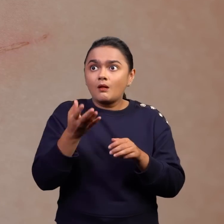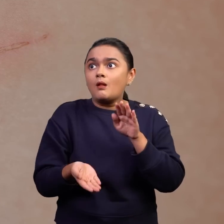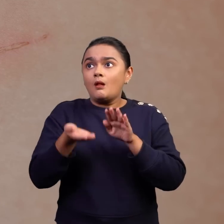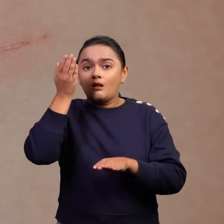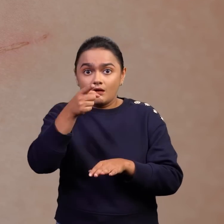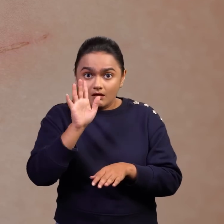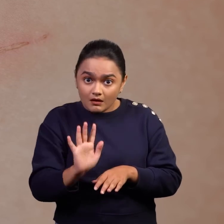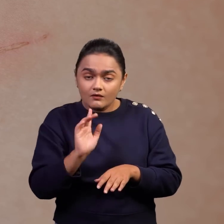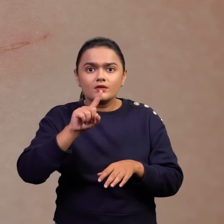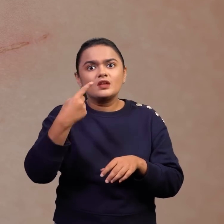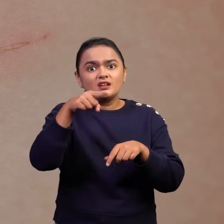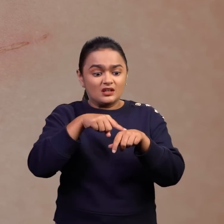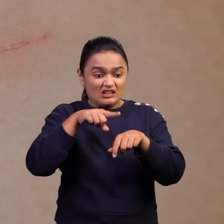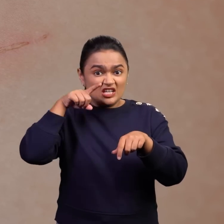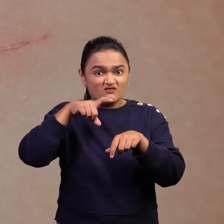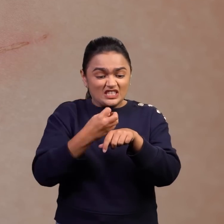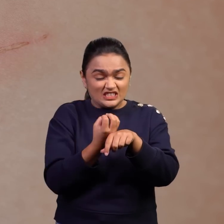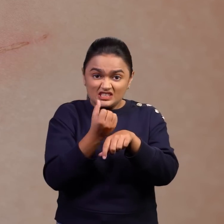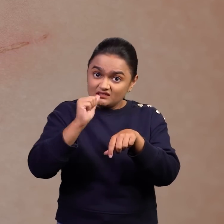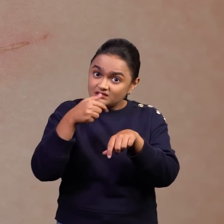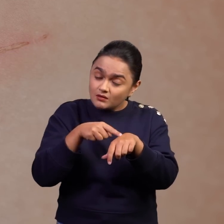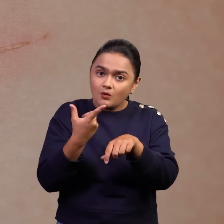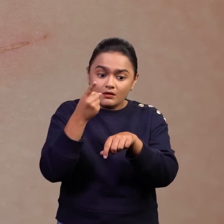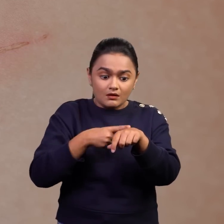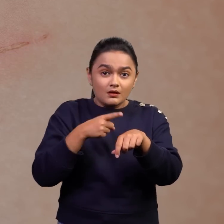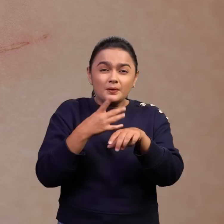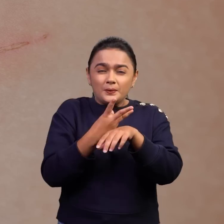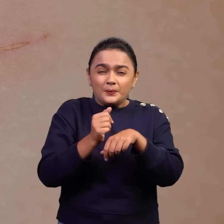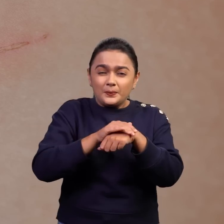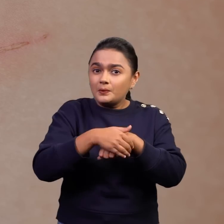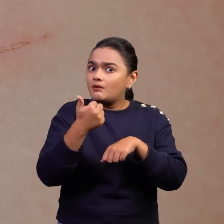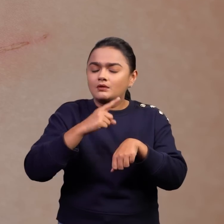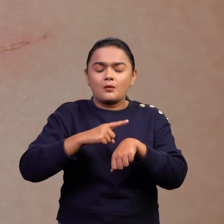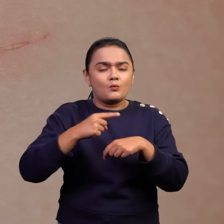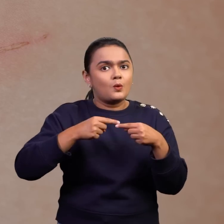the injury may get infected and also take time to heal.